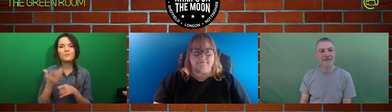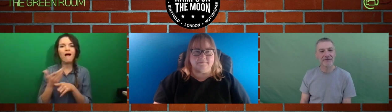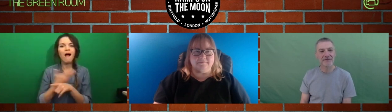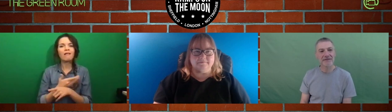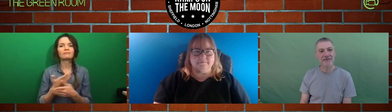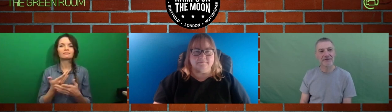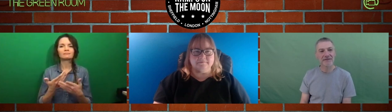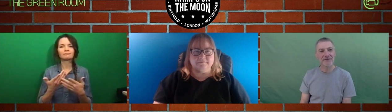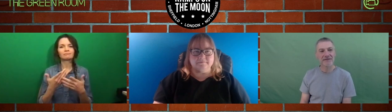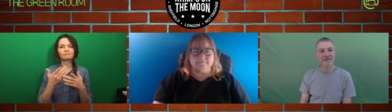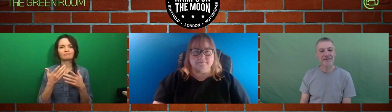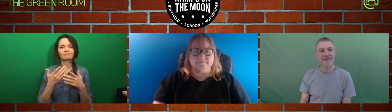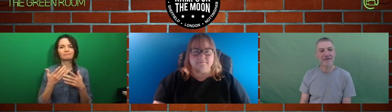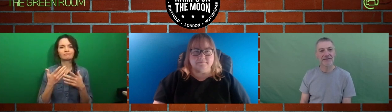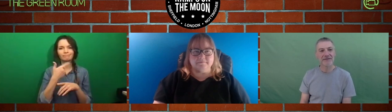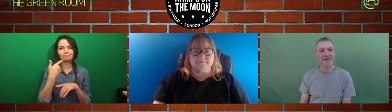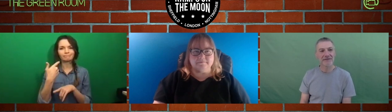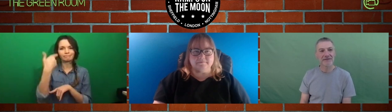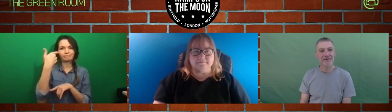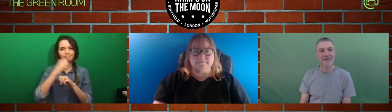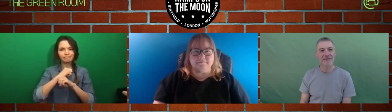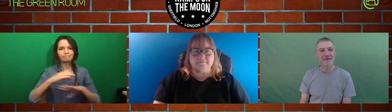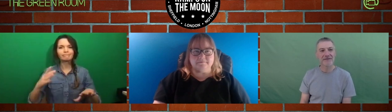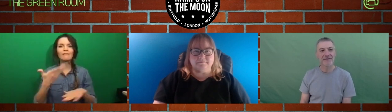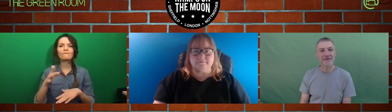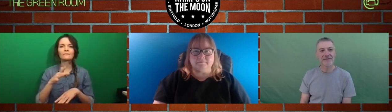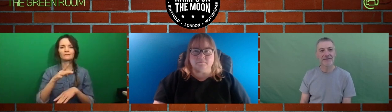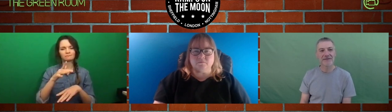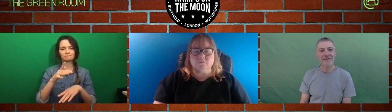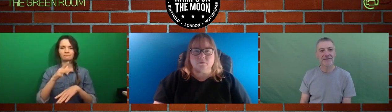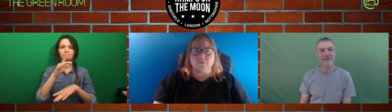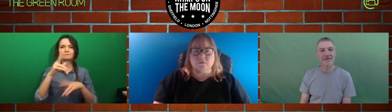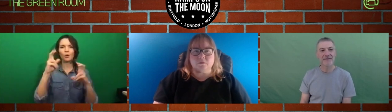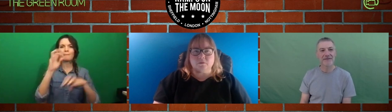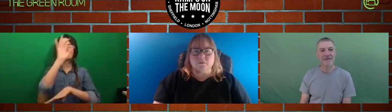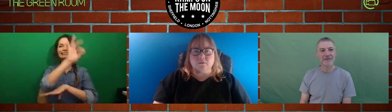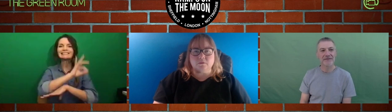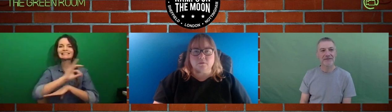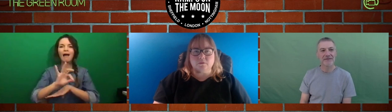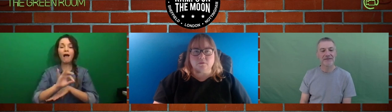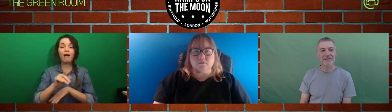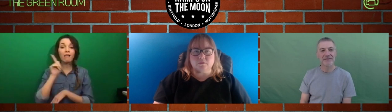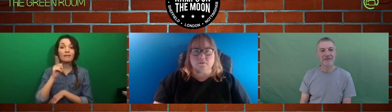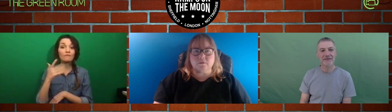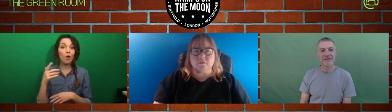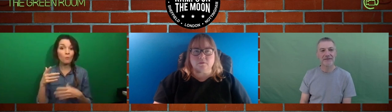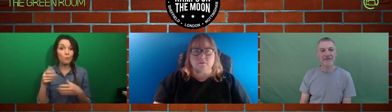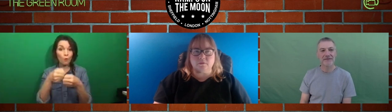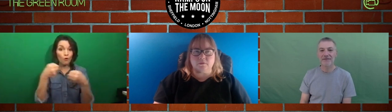The ladies from wardrobe were telling me that you went in quite early on into wardrobe